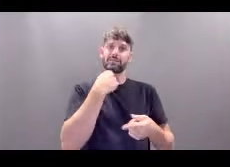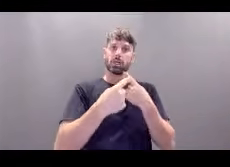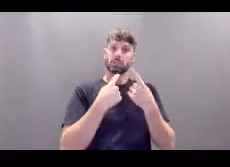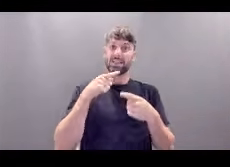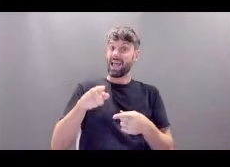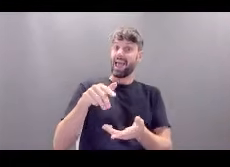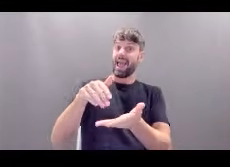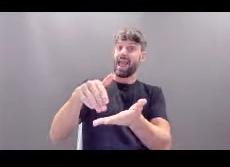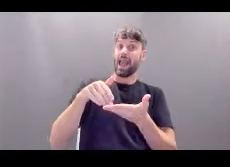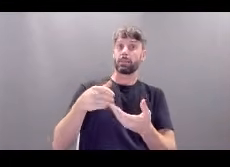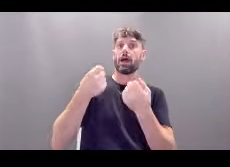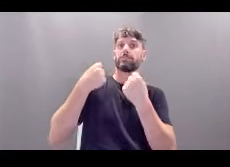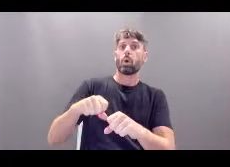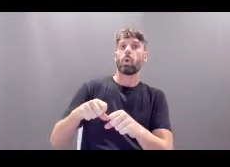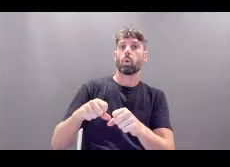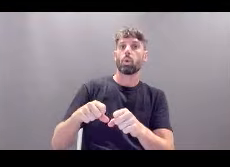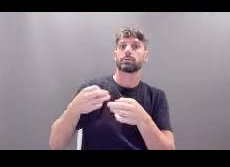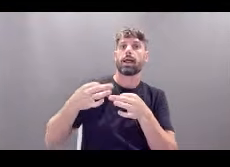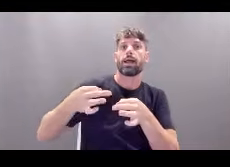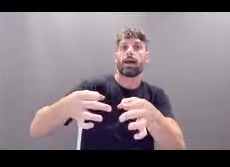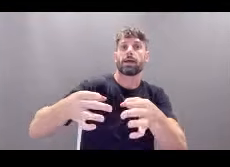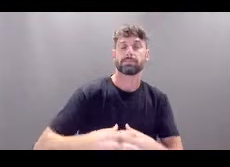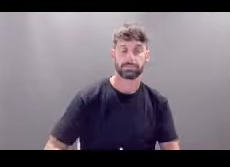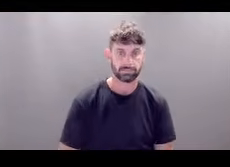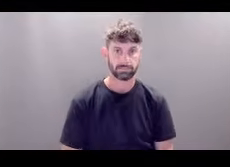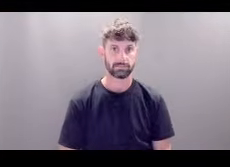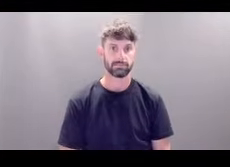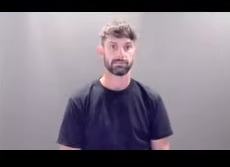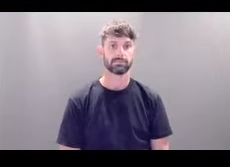And the structure of these templates may also be helpful